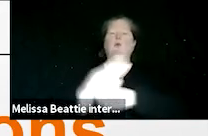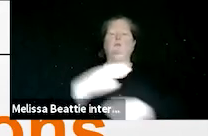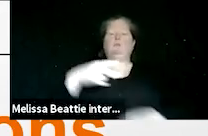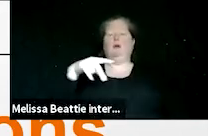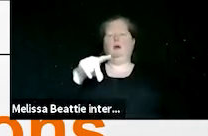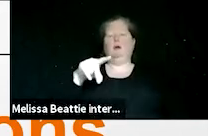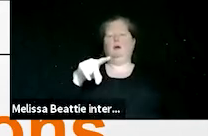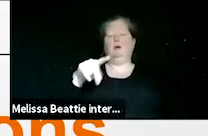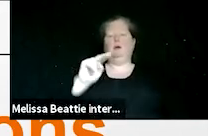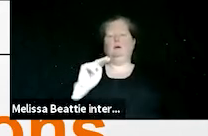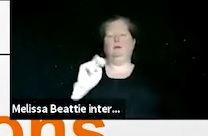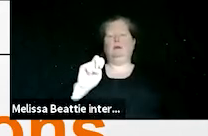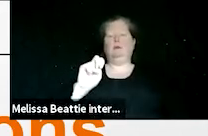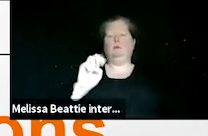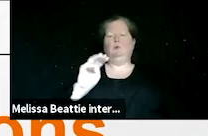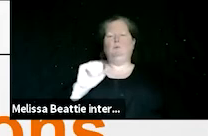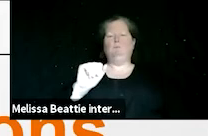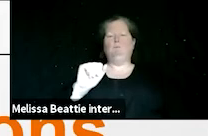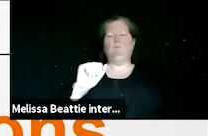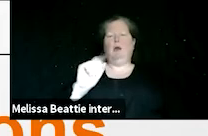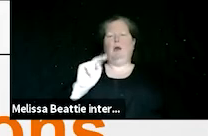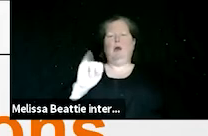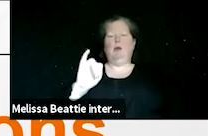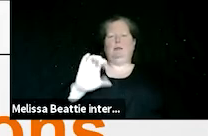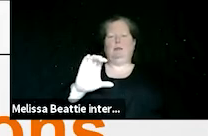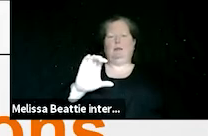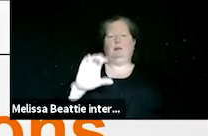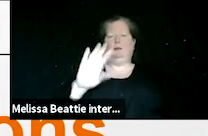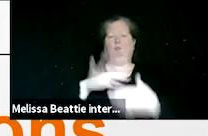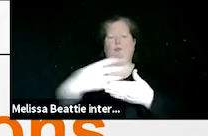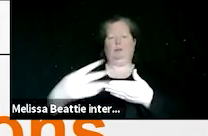for report inspect delete alrighty efficient. So we wanted to read or it officials.